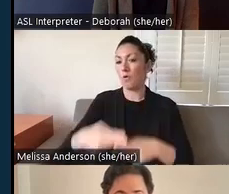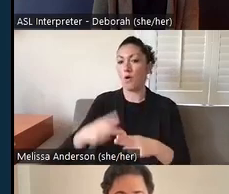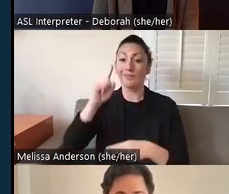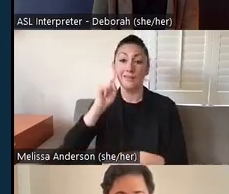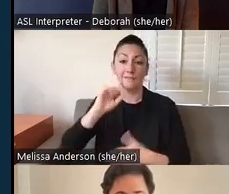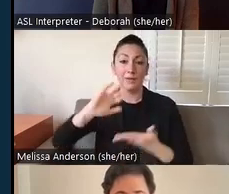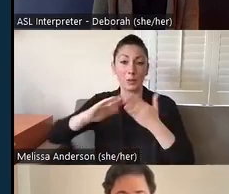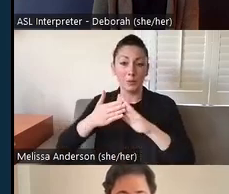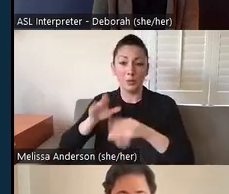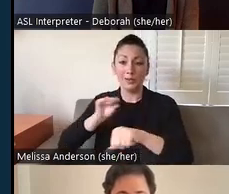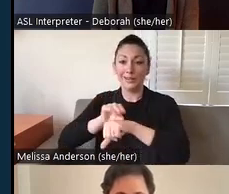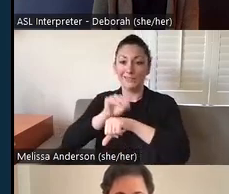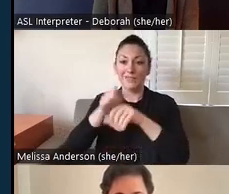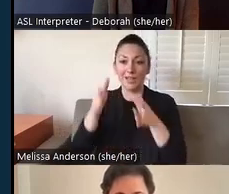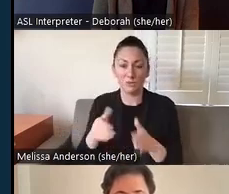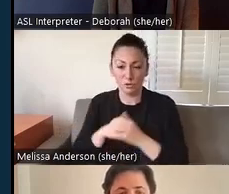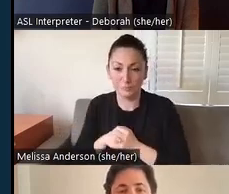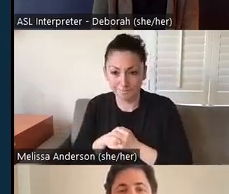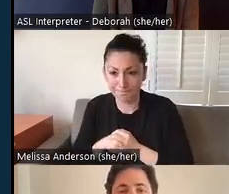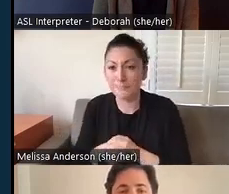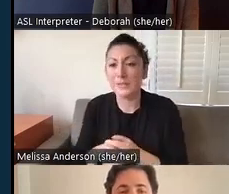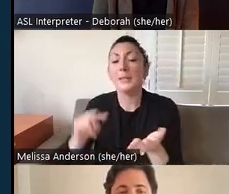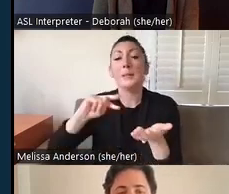we have a role called the Deaf, a Deaf community advisor.